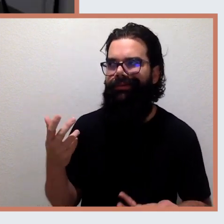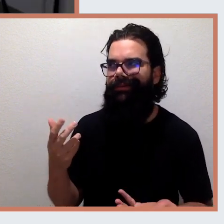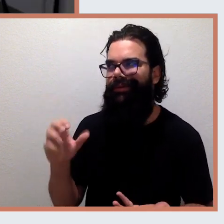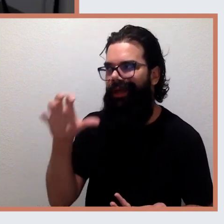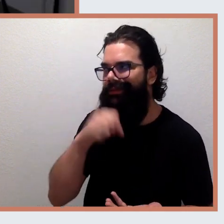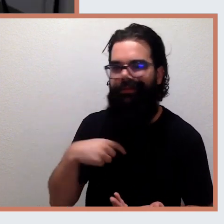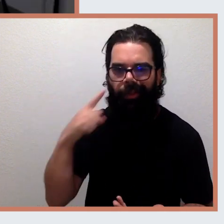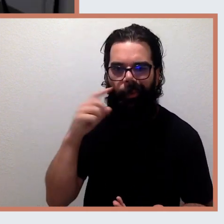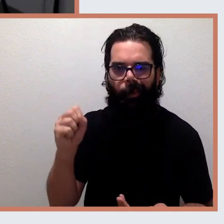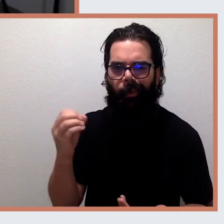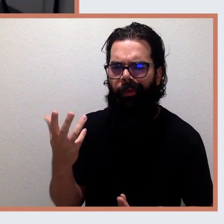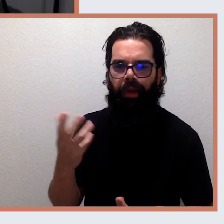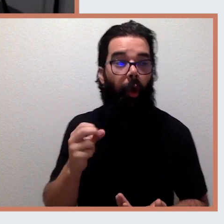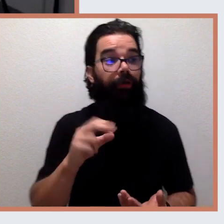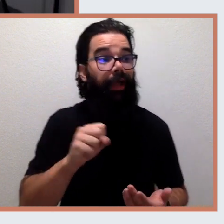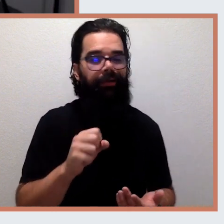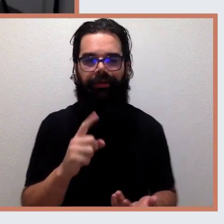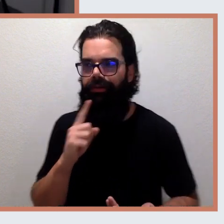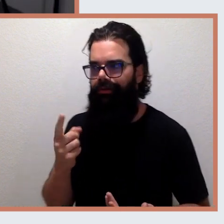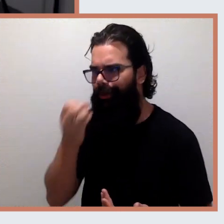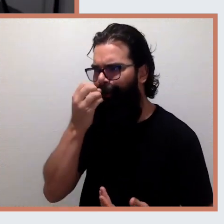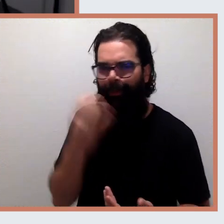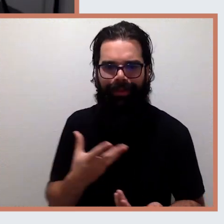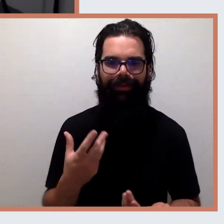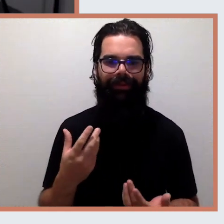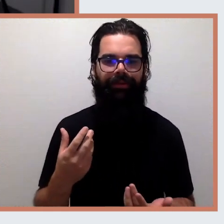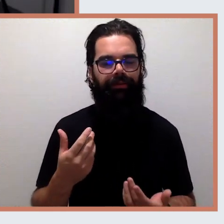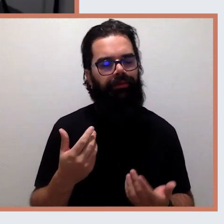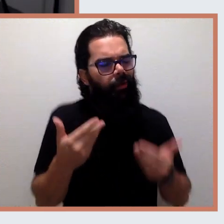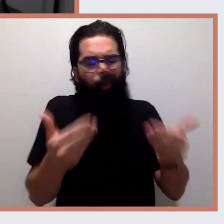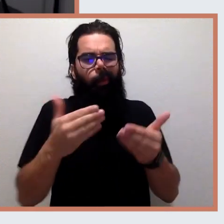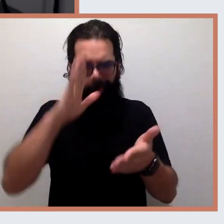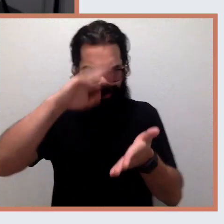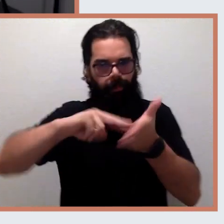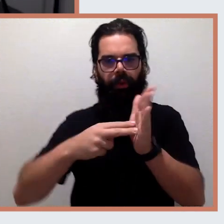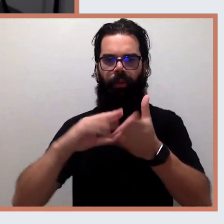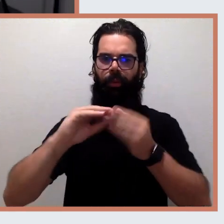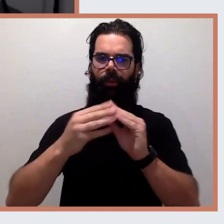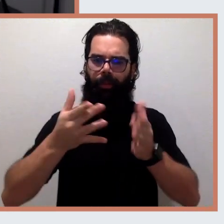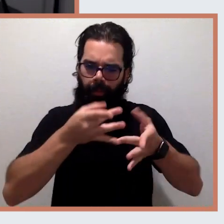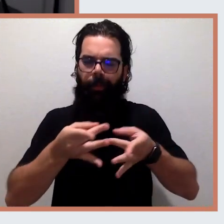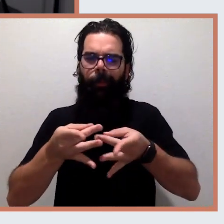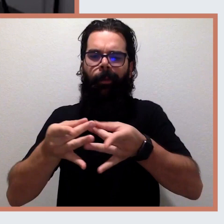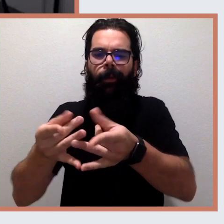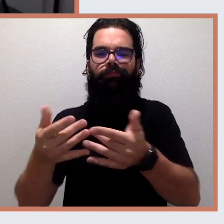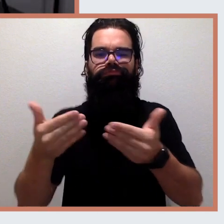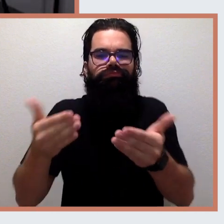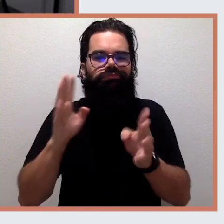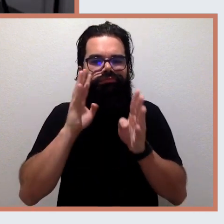And she goes, "I think so, but, I mean, I know he celebrates Christmas and everything else, but, yeah." And they're like, "Oh, we don't care. It's for the story purposes. We would love to create the first,